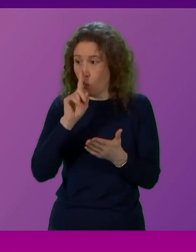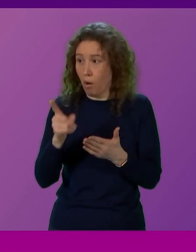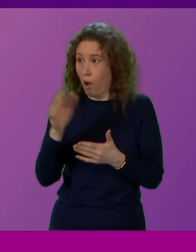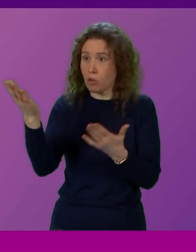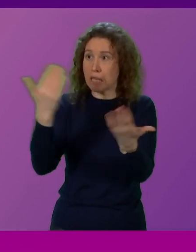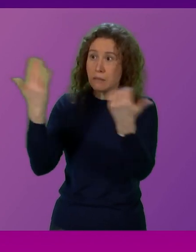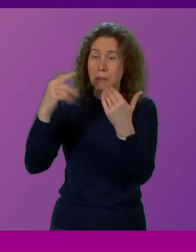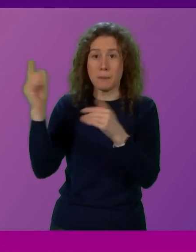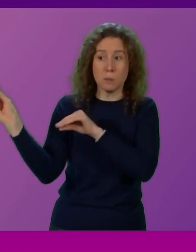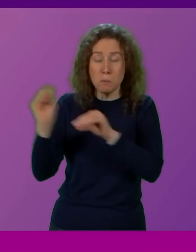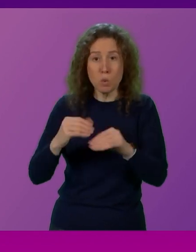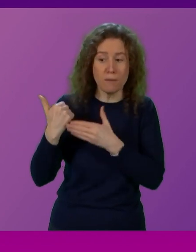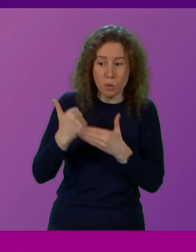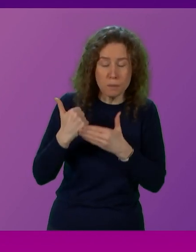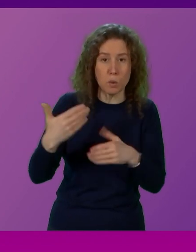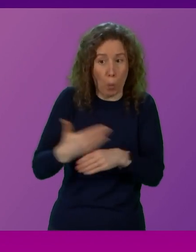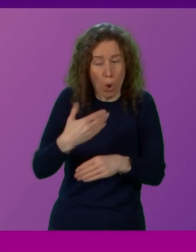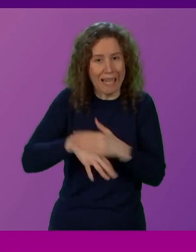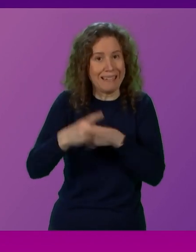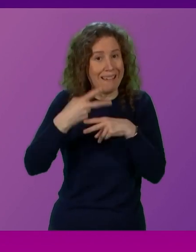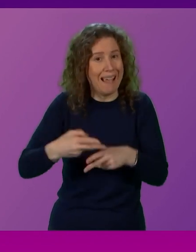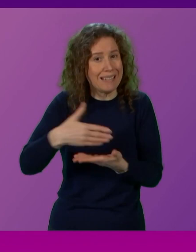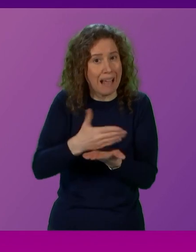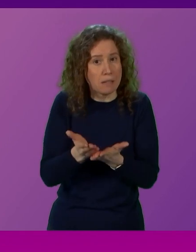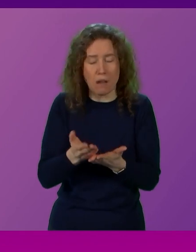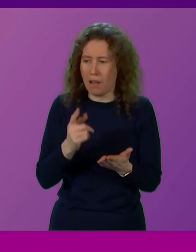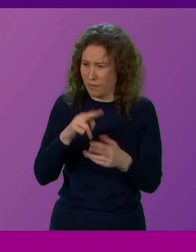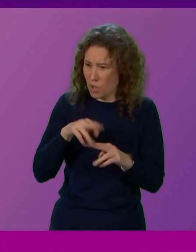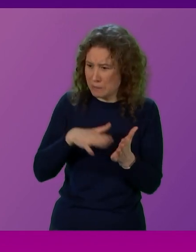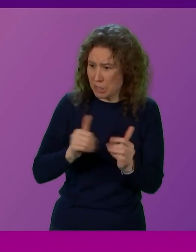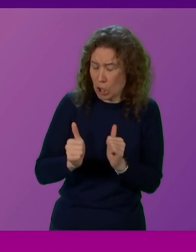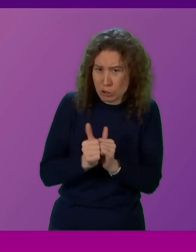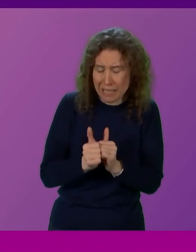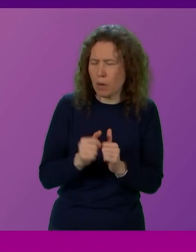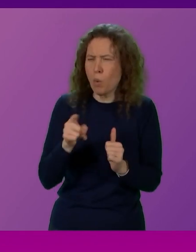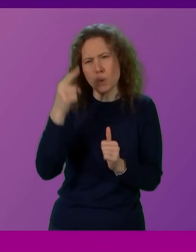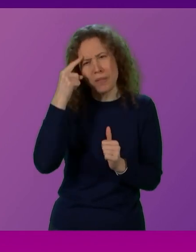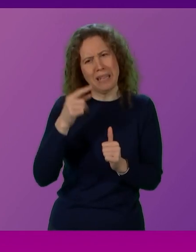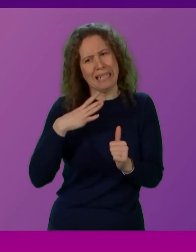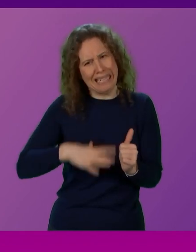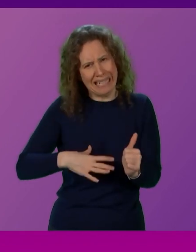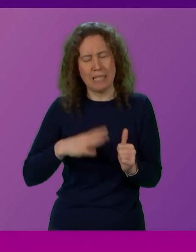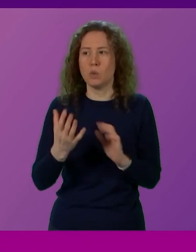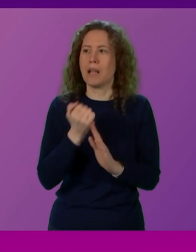Does the First Minister agree with Dr Macaskill and, if so, what does she think needs to happen to secure a better future for those sectors?